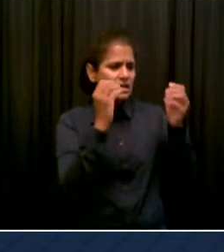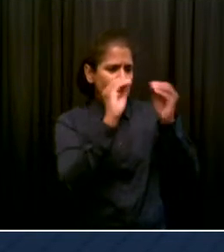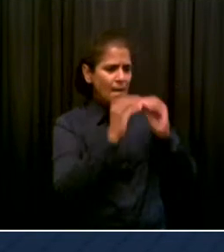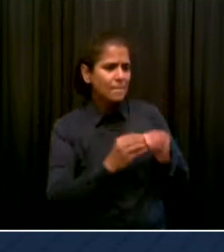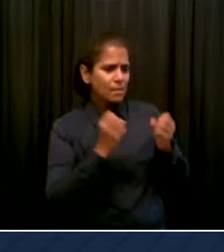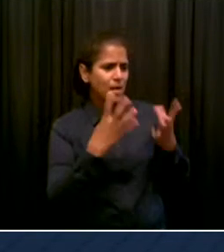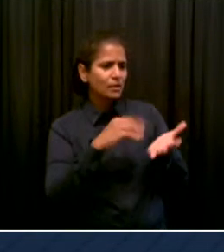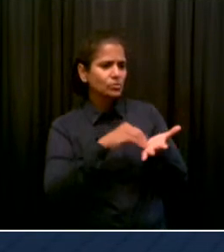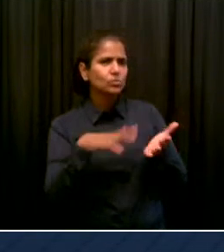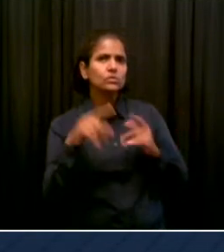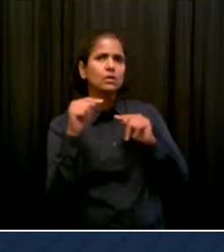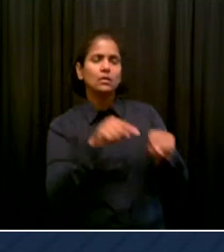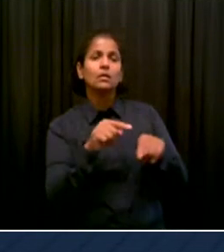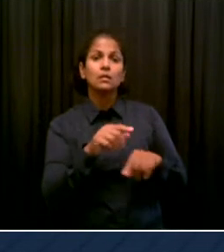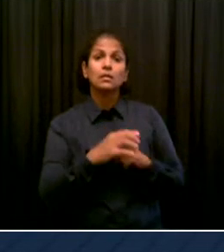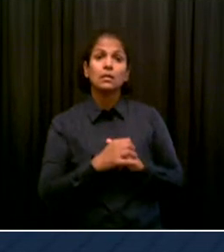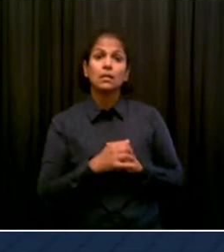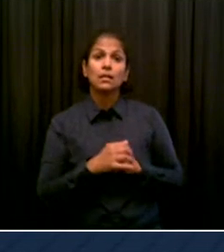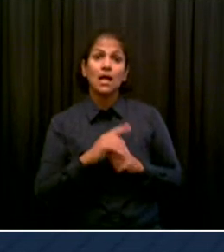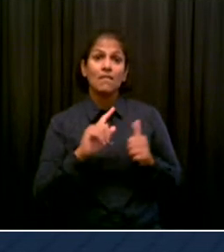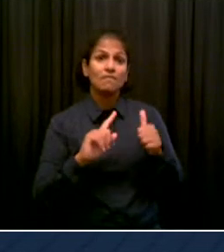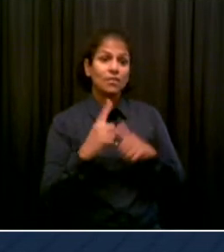WE ARE LOOKING FORWARD TO